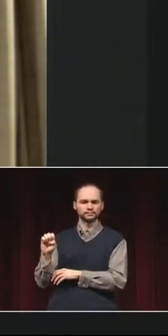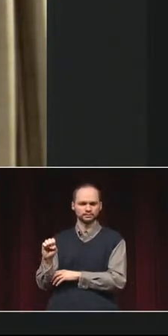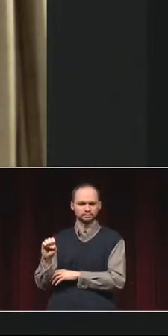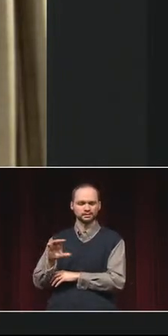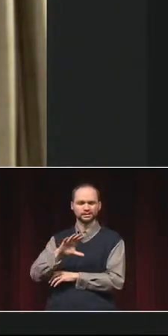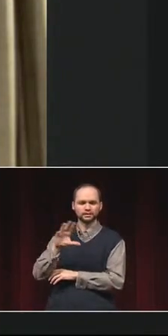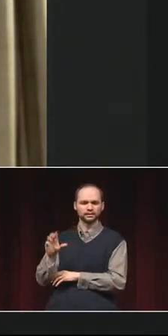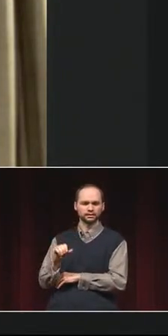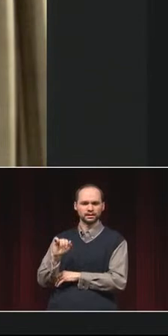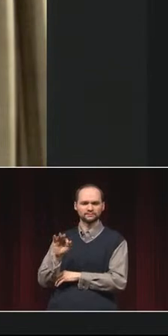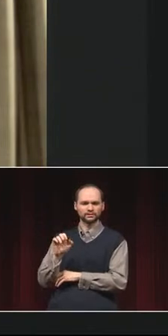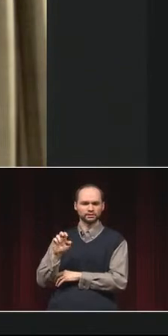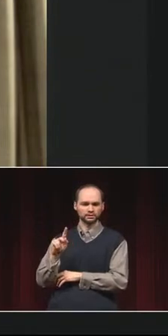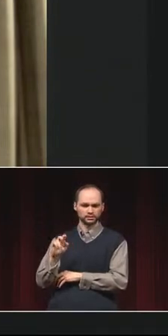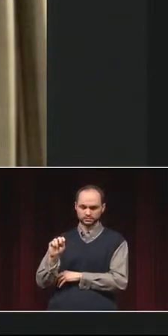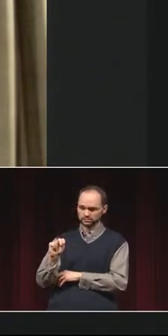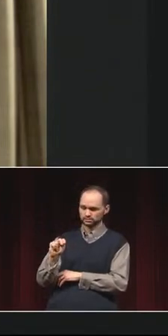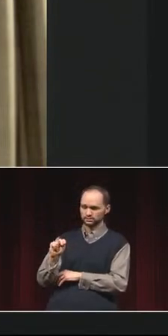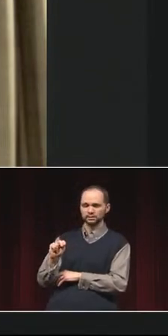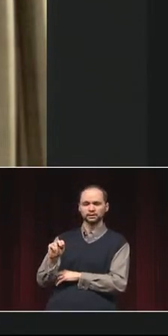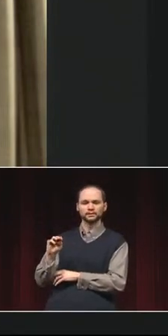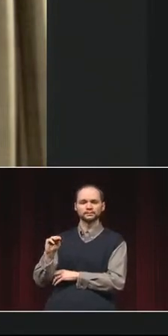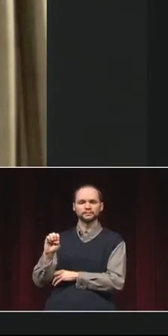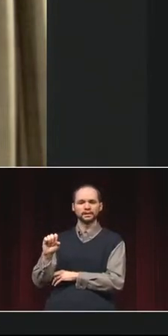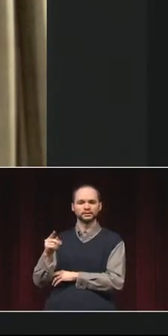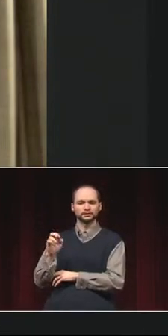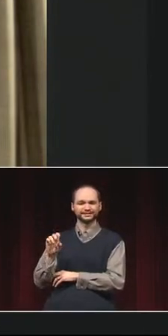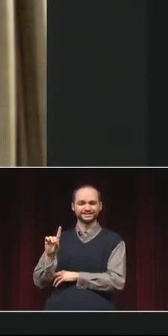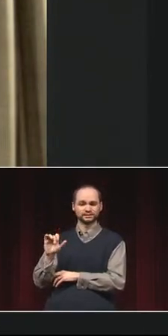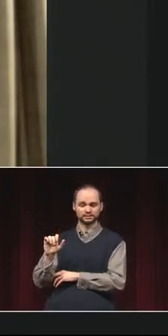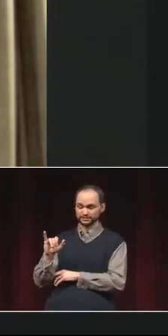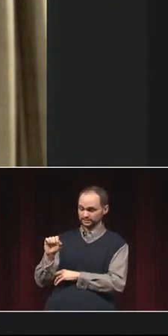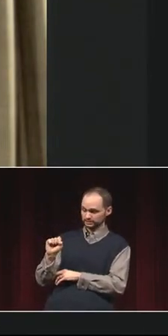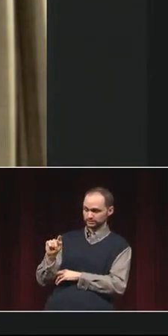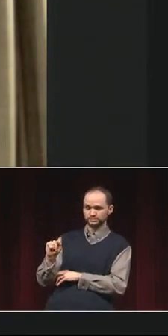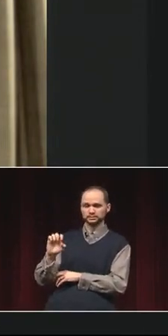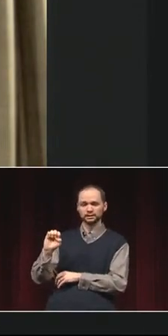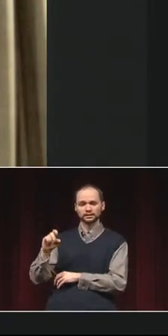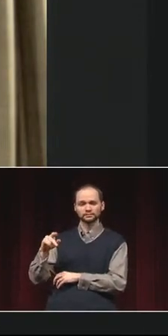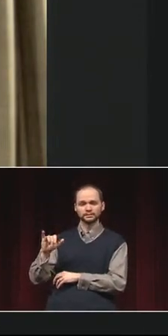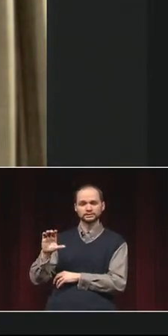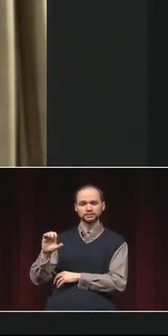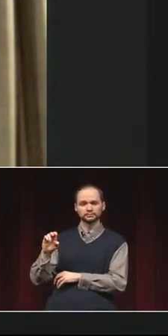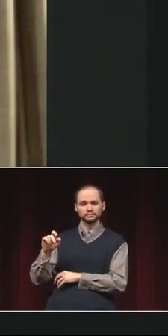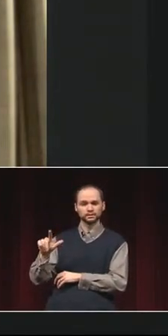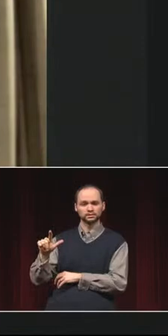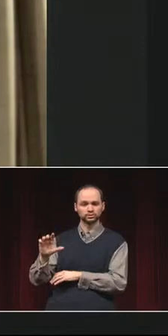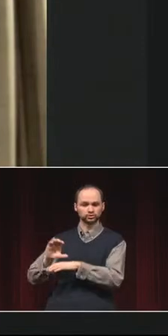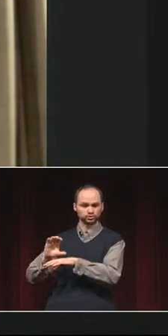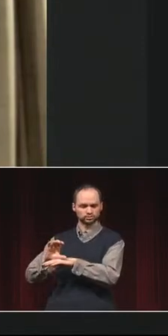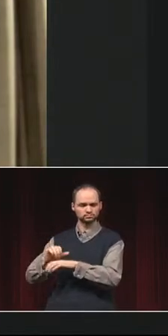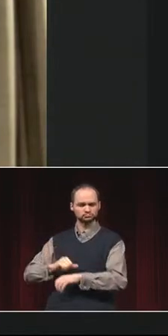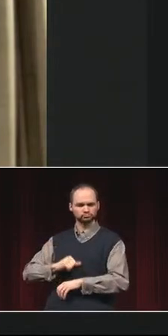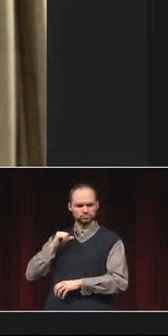I attended school in rural Alabama until I was 11 years old. But before that my mother had taught